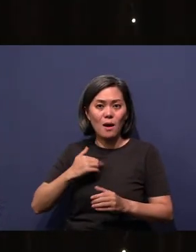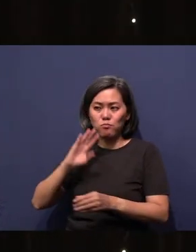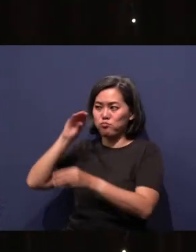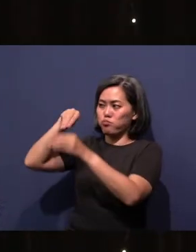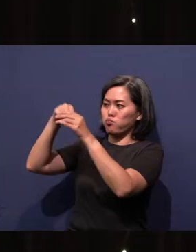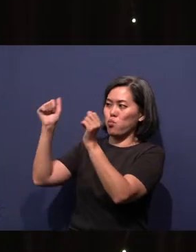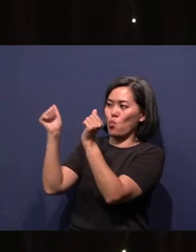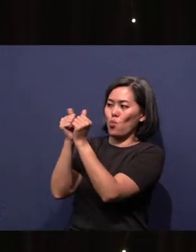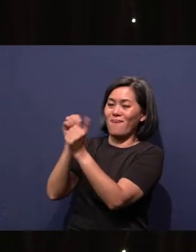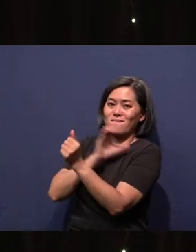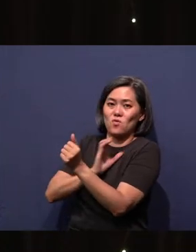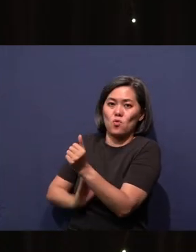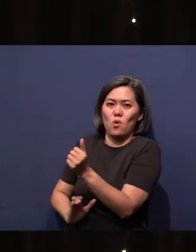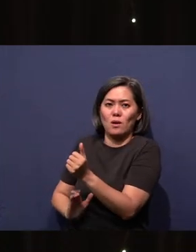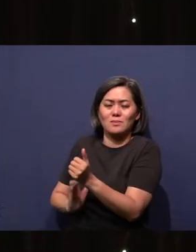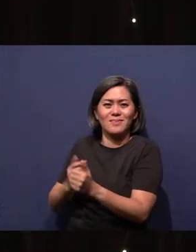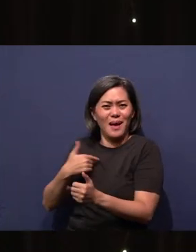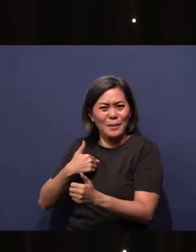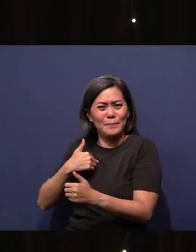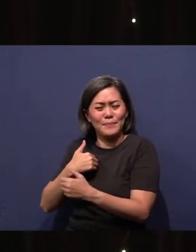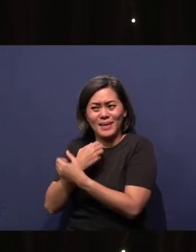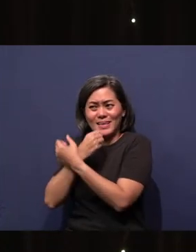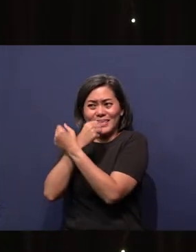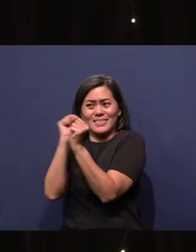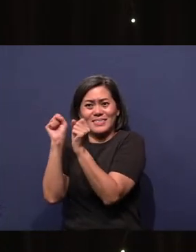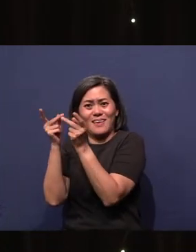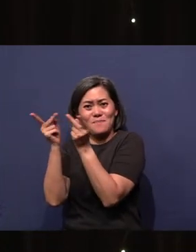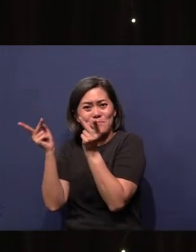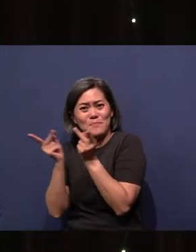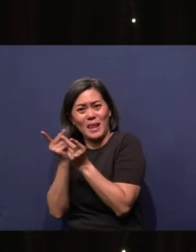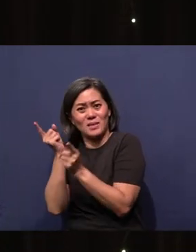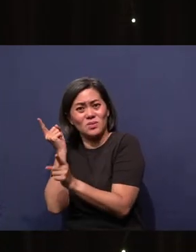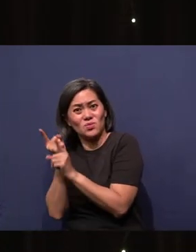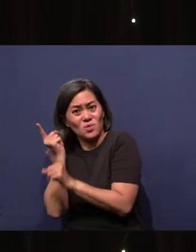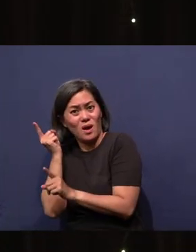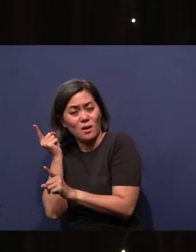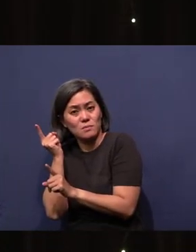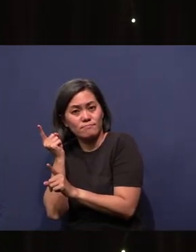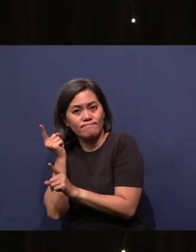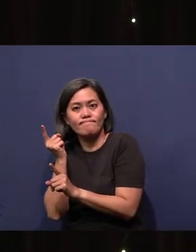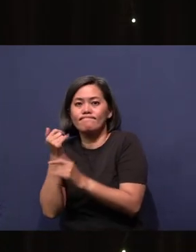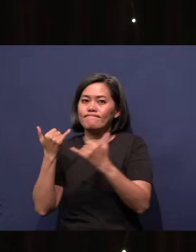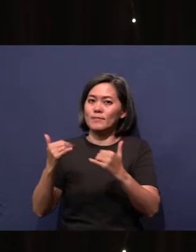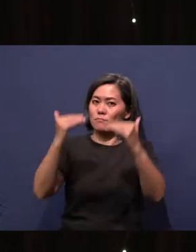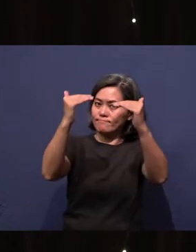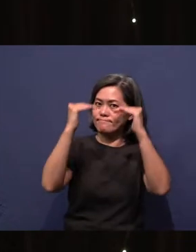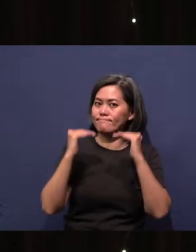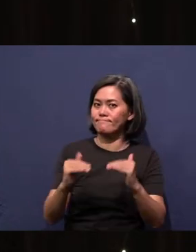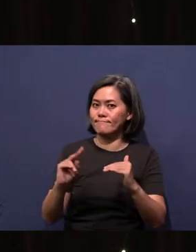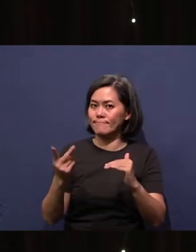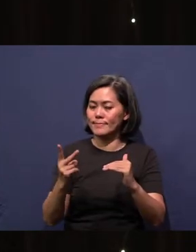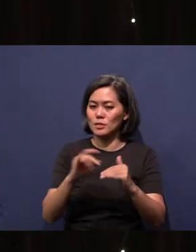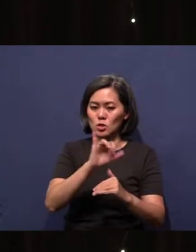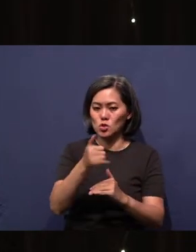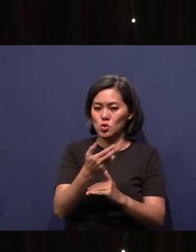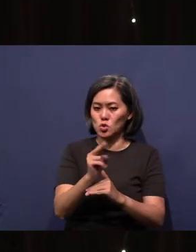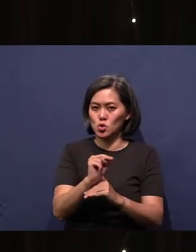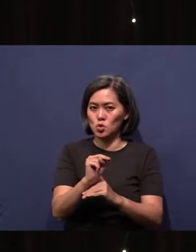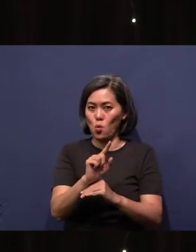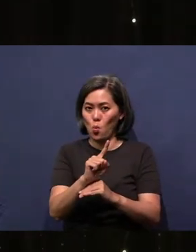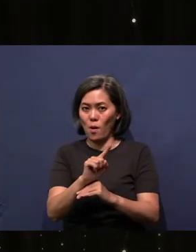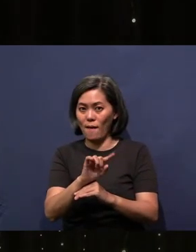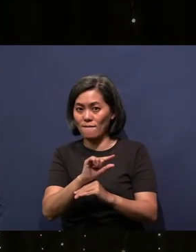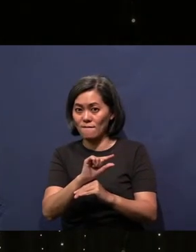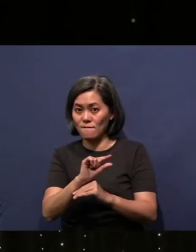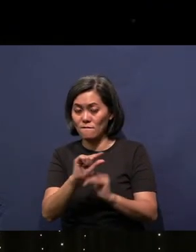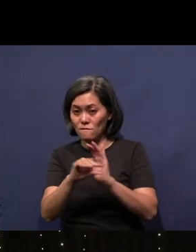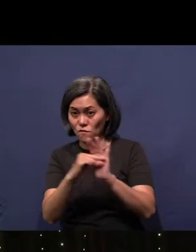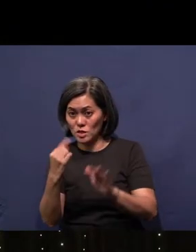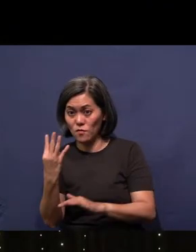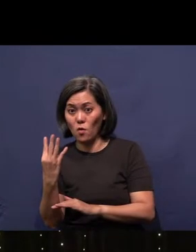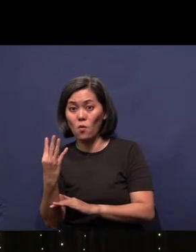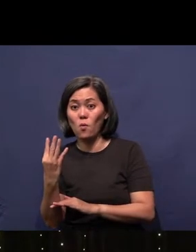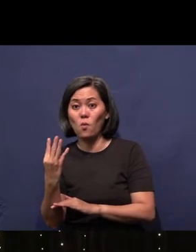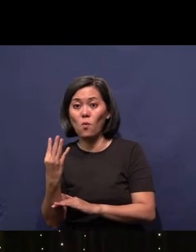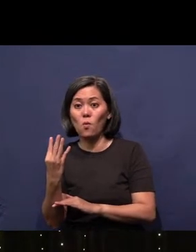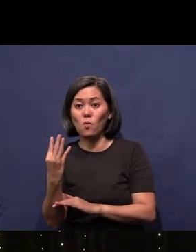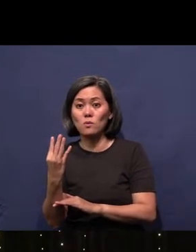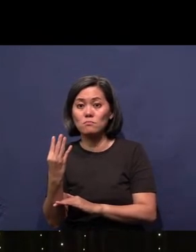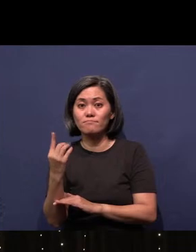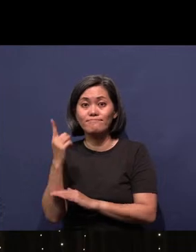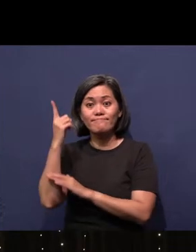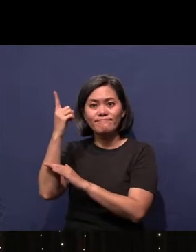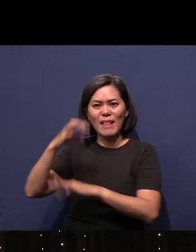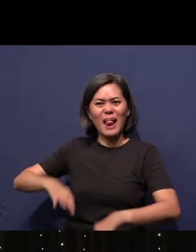Now we go to the second section of the sermon. John 1 verse 4. In Him was life. And